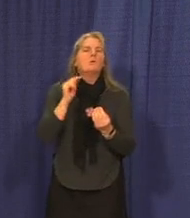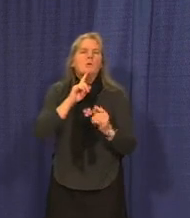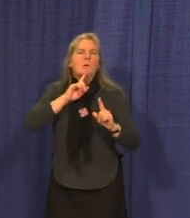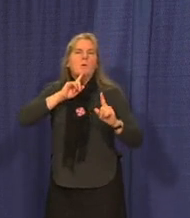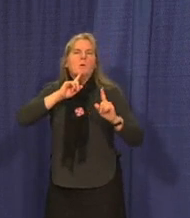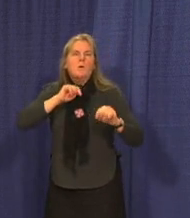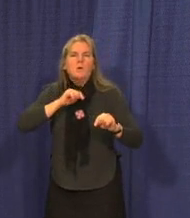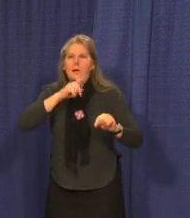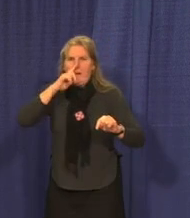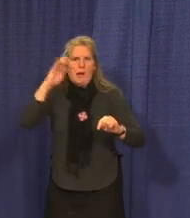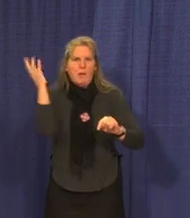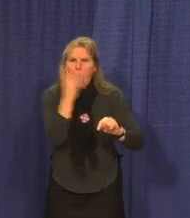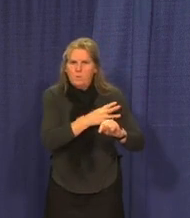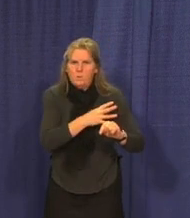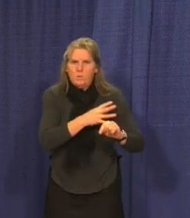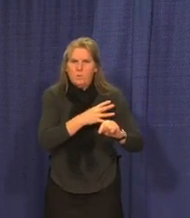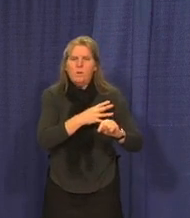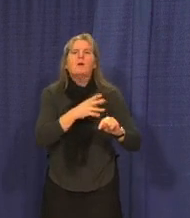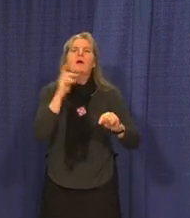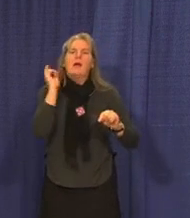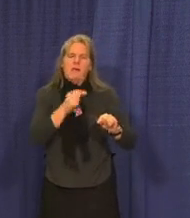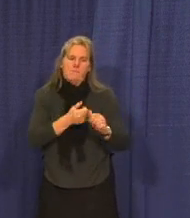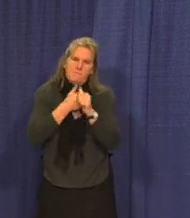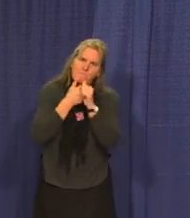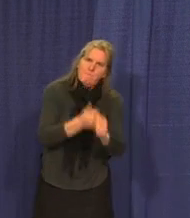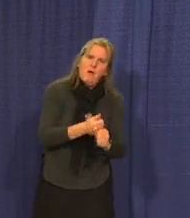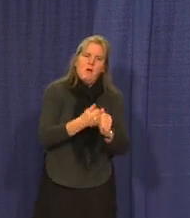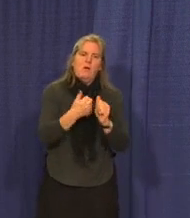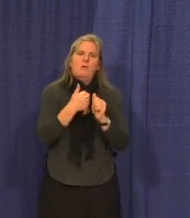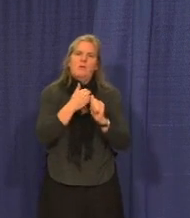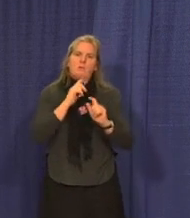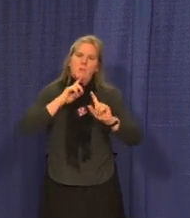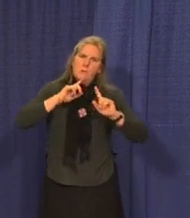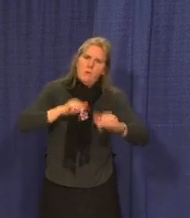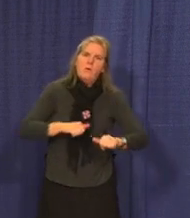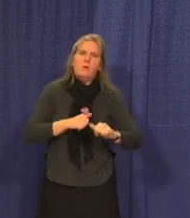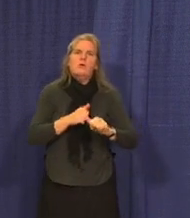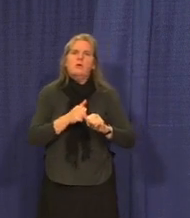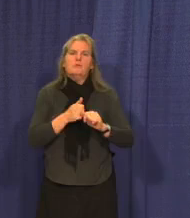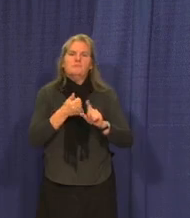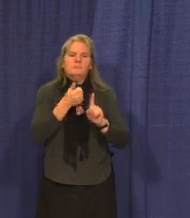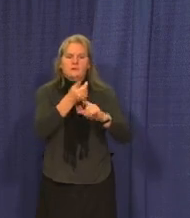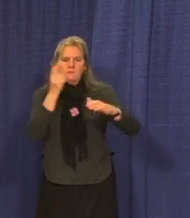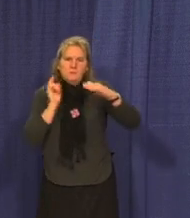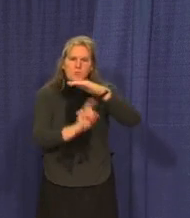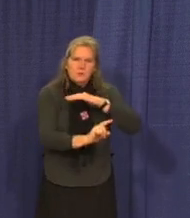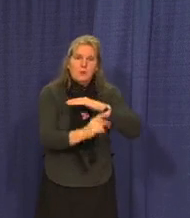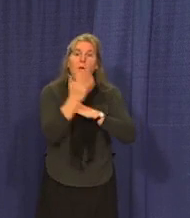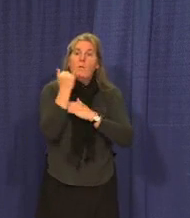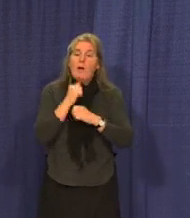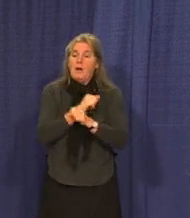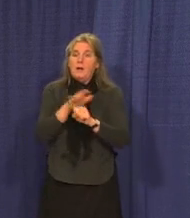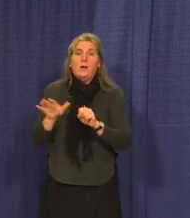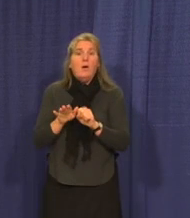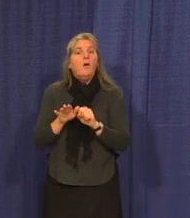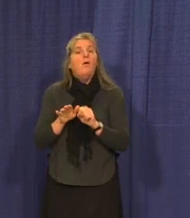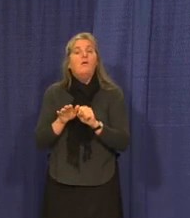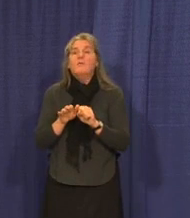and it is not something you can choose to ignore if it is inconvenient. The self isolating requirements are in place to prevent the